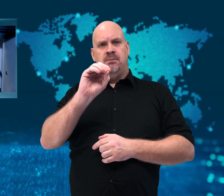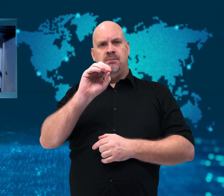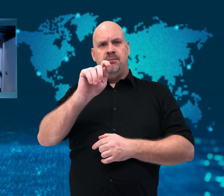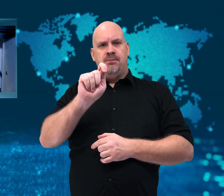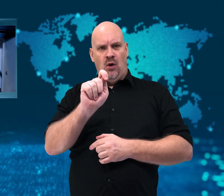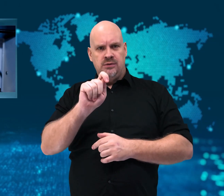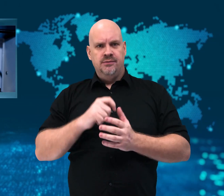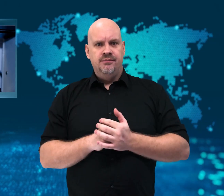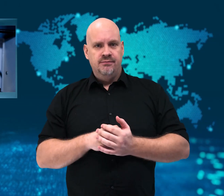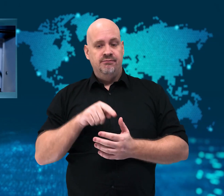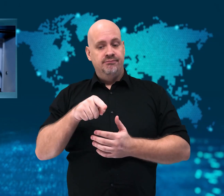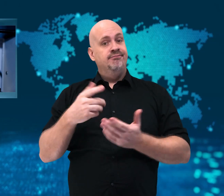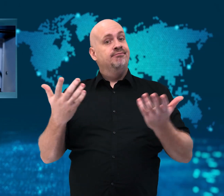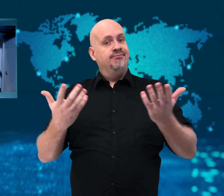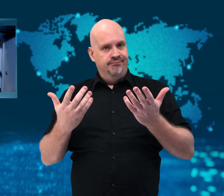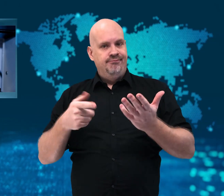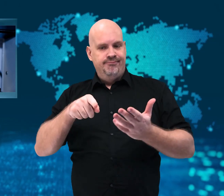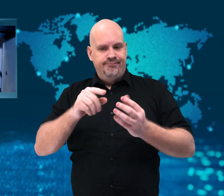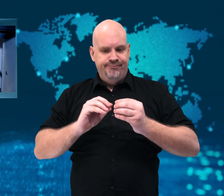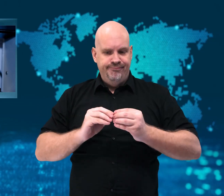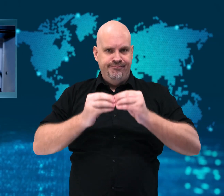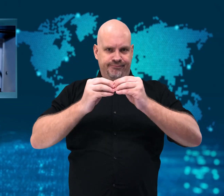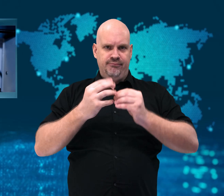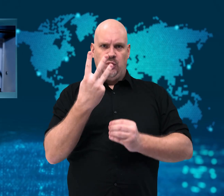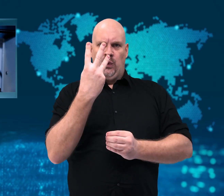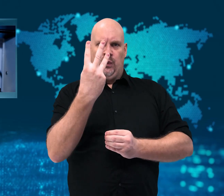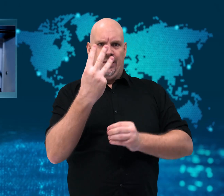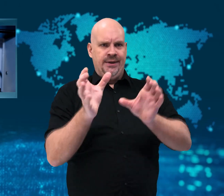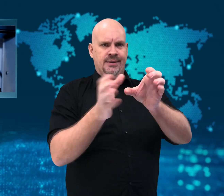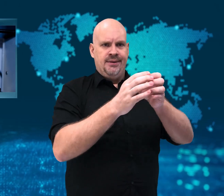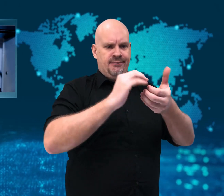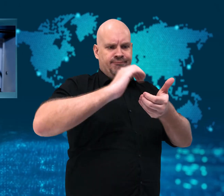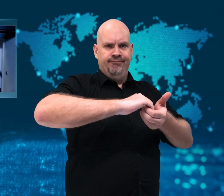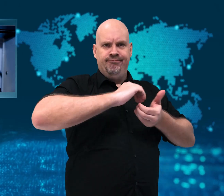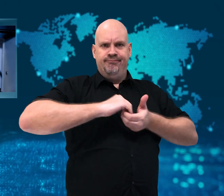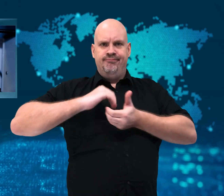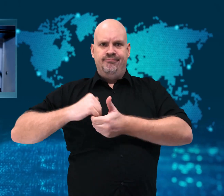are the result of a project affiliated